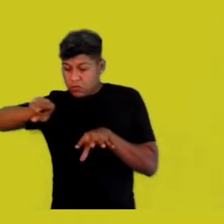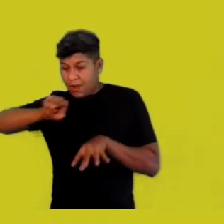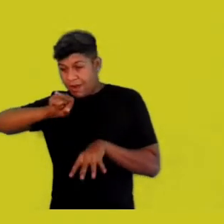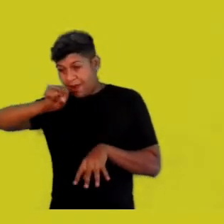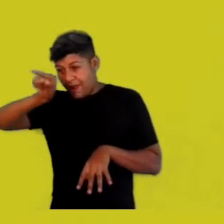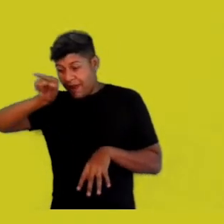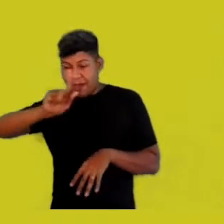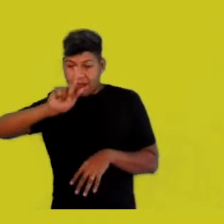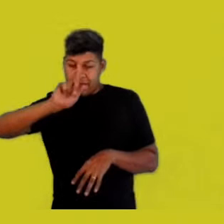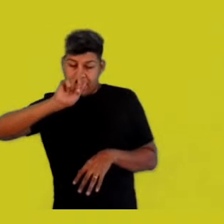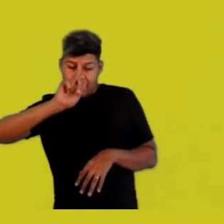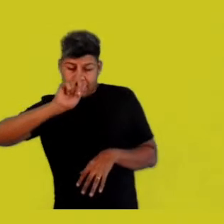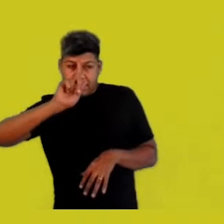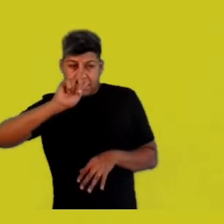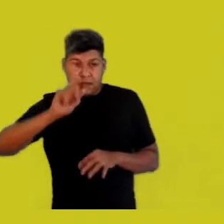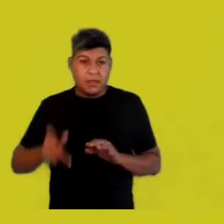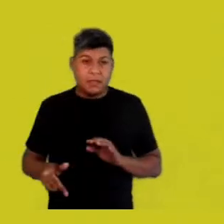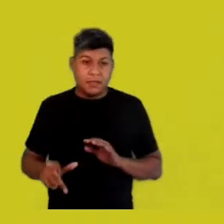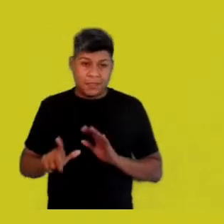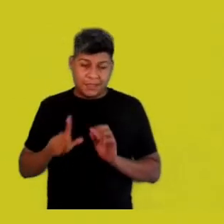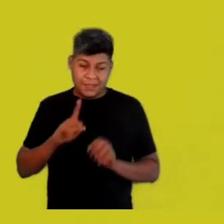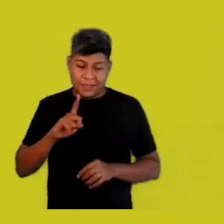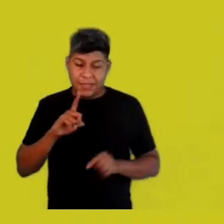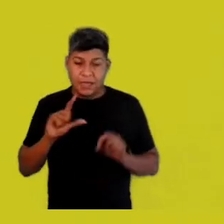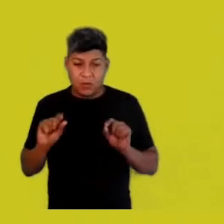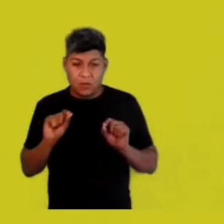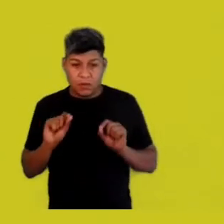therefore, the chaos of Hesiod’s “Theogony”,